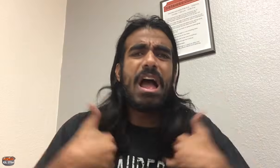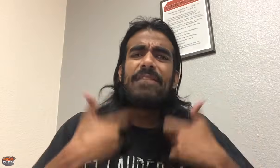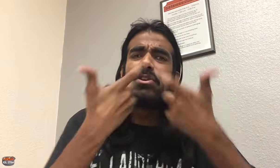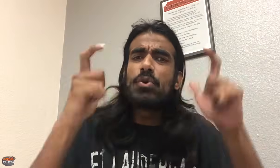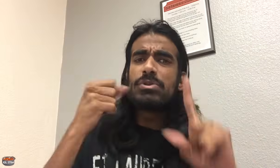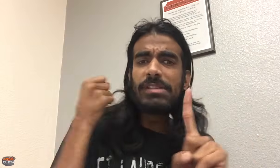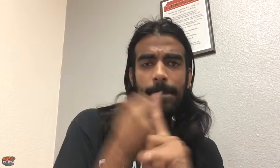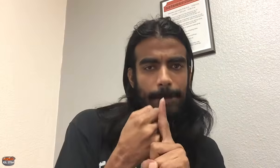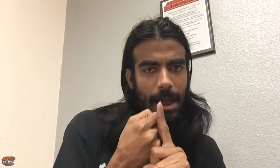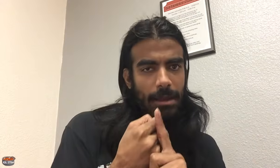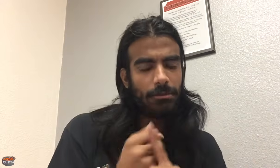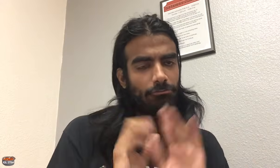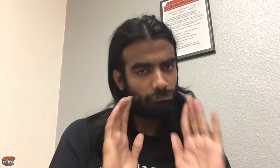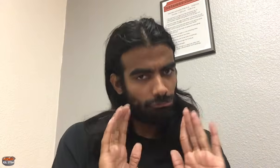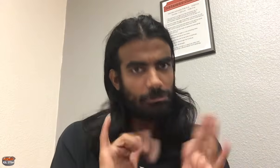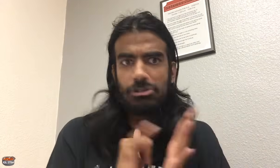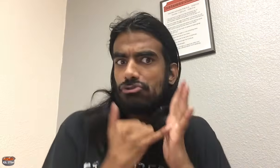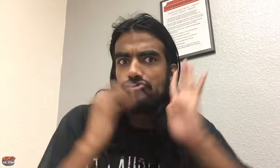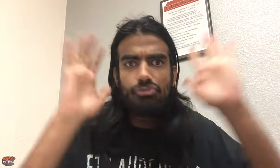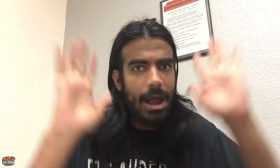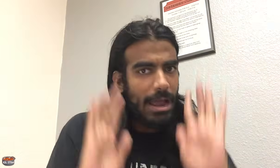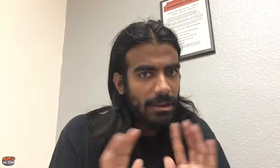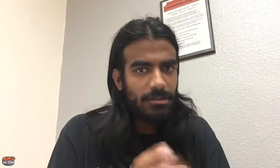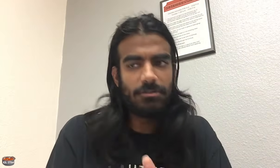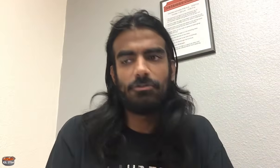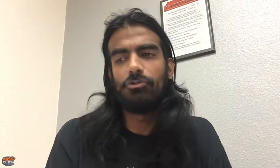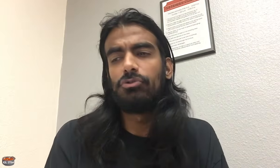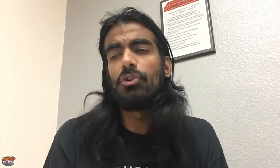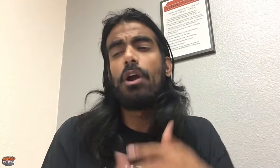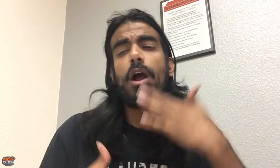a Deaf actor in involved, so it still had a big impact on society.